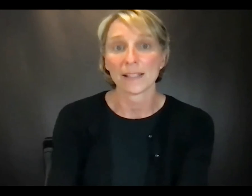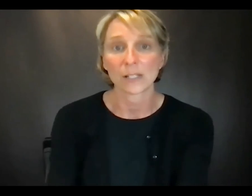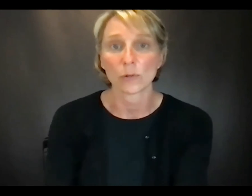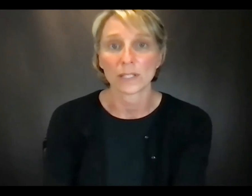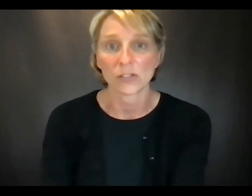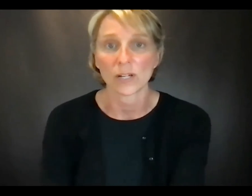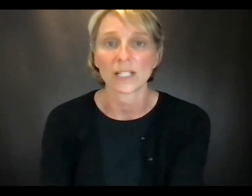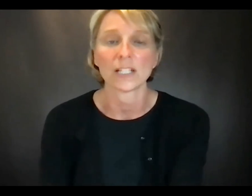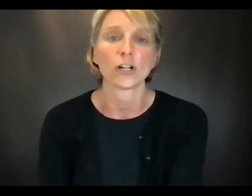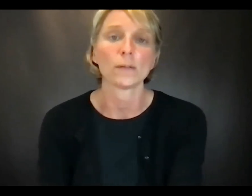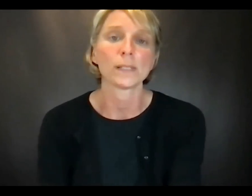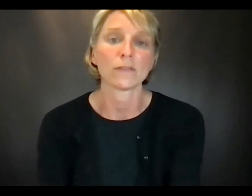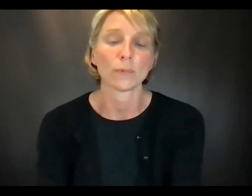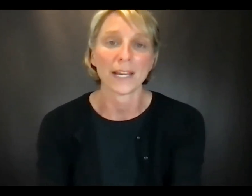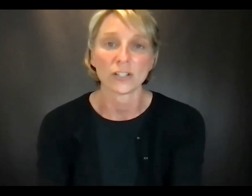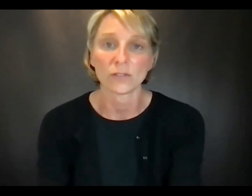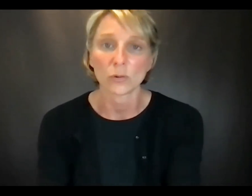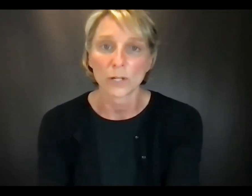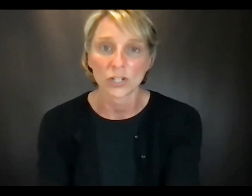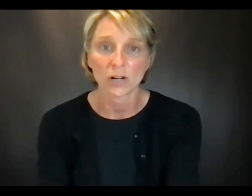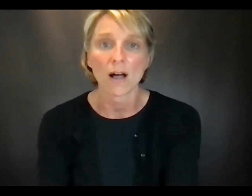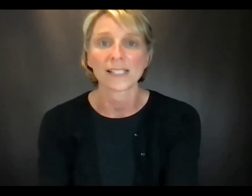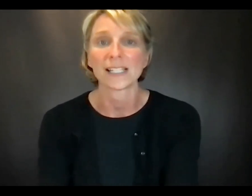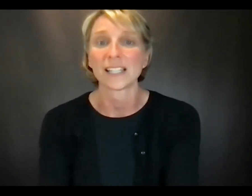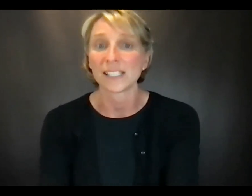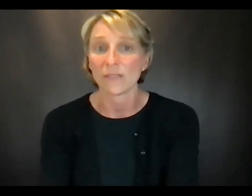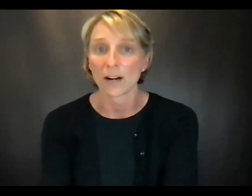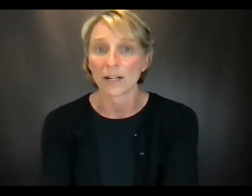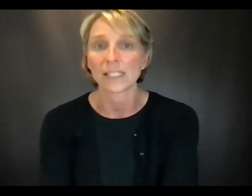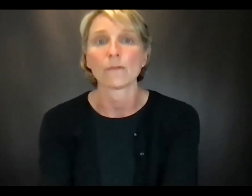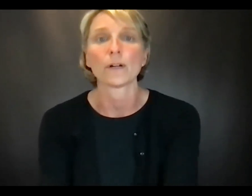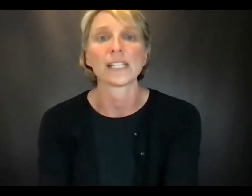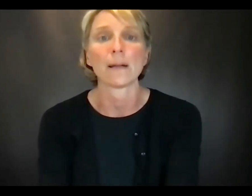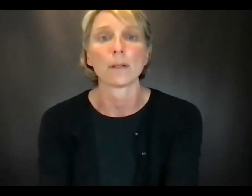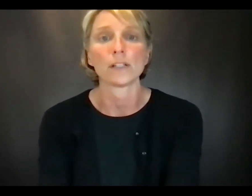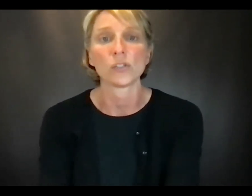school district. In terms of the range of tuition costs, it does vary. So for example, a student